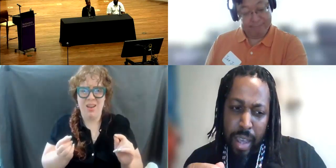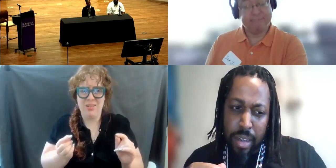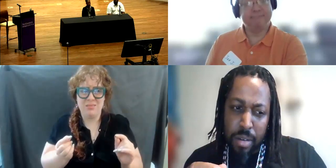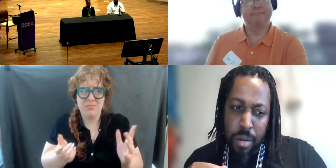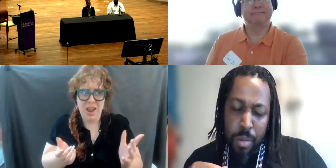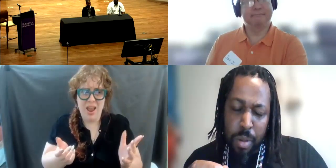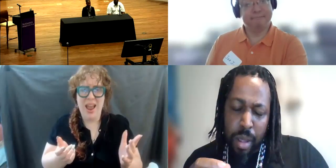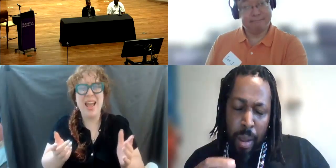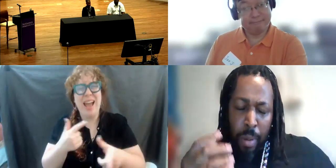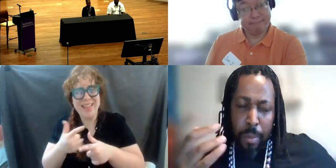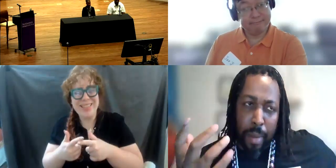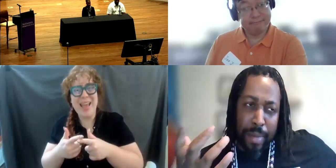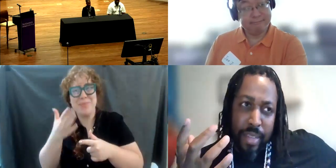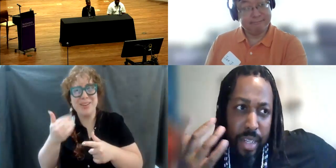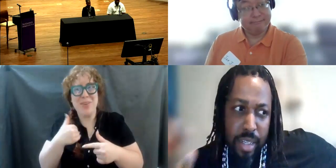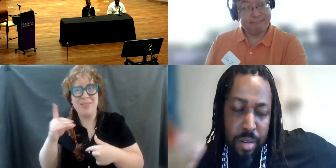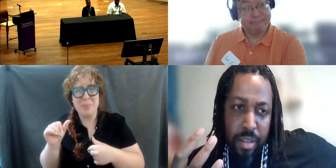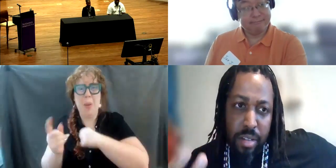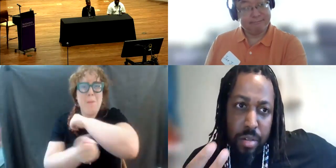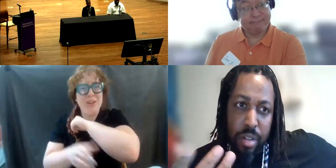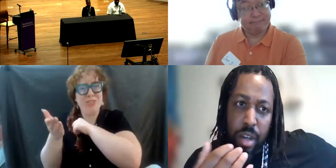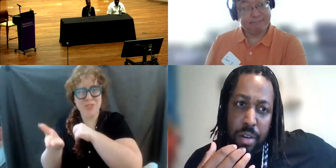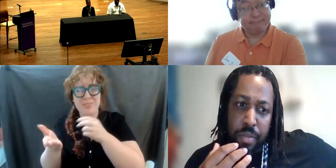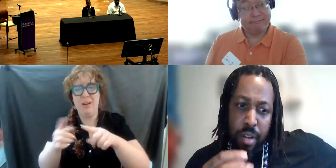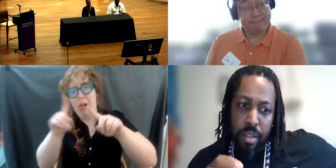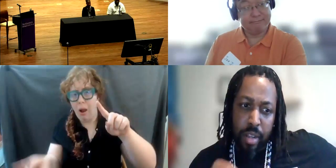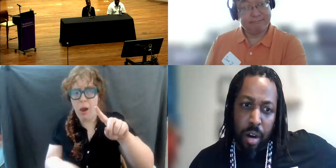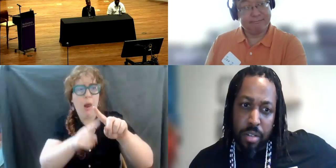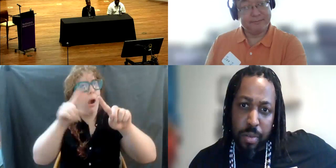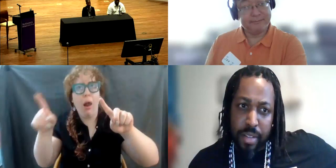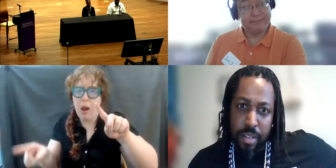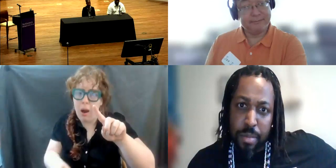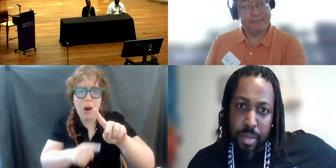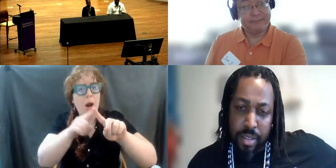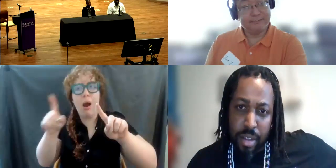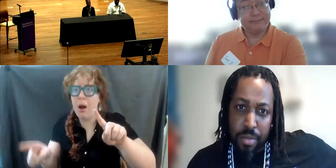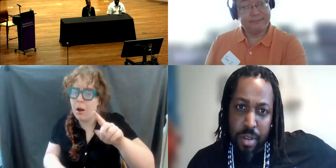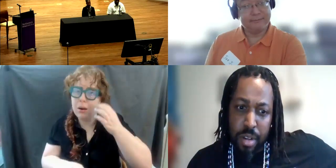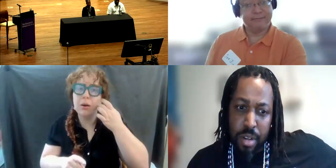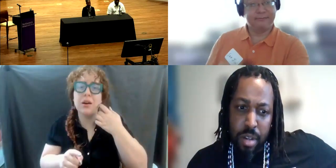And I'm extending sort of this notion of the incarcerated systems itself